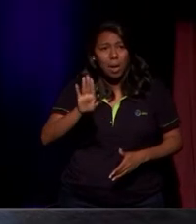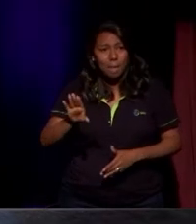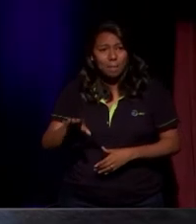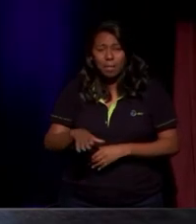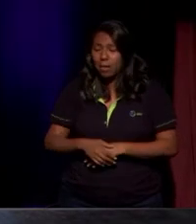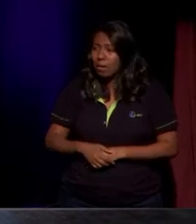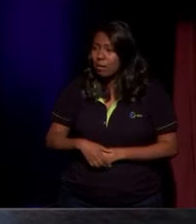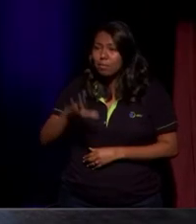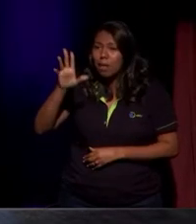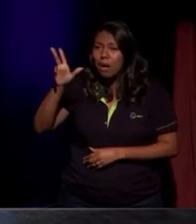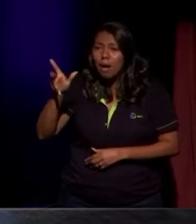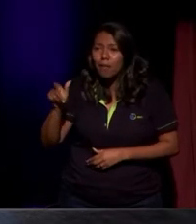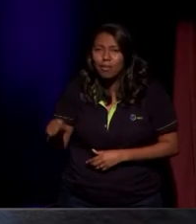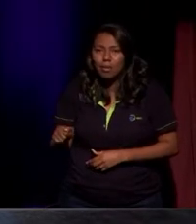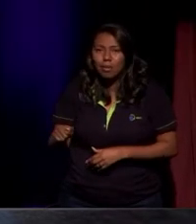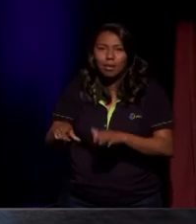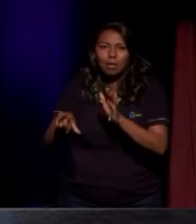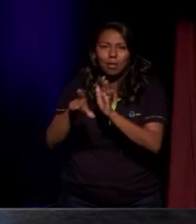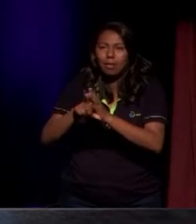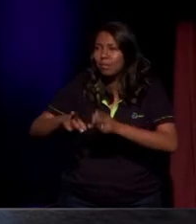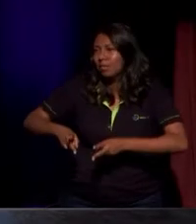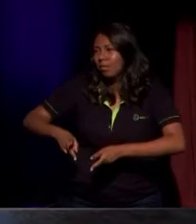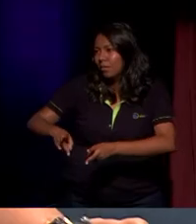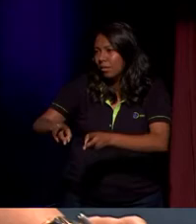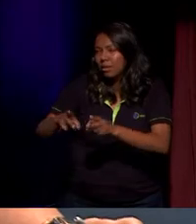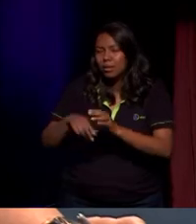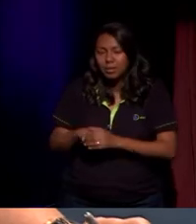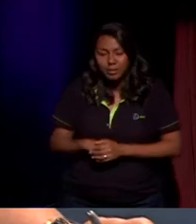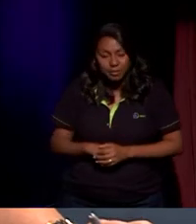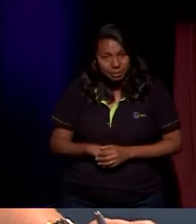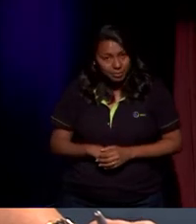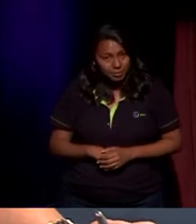So that was discussed and decriminalized happily.